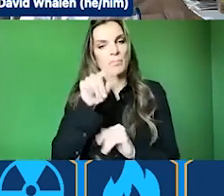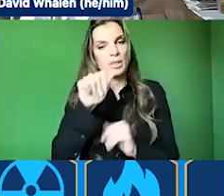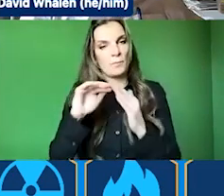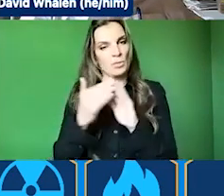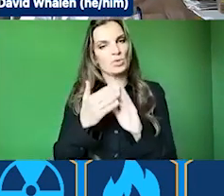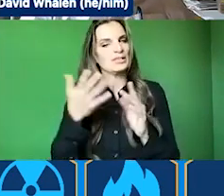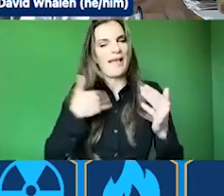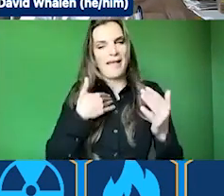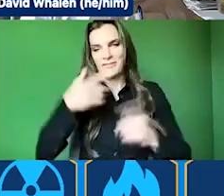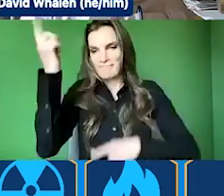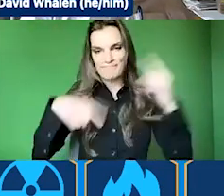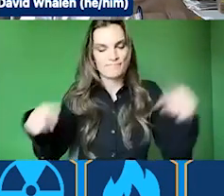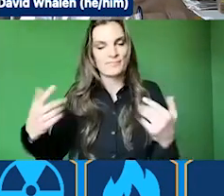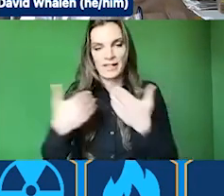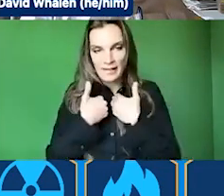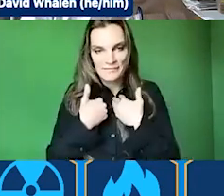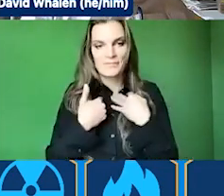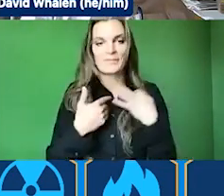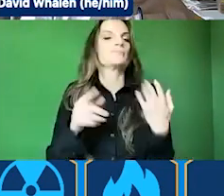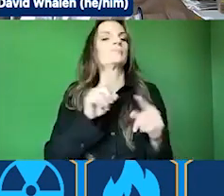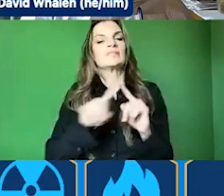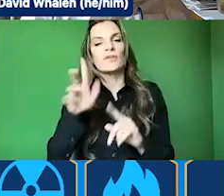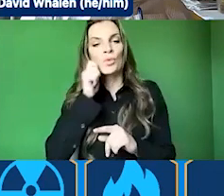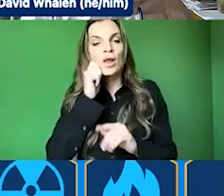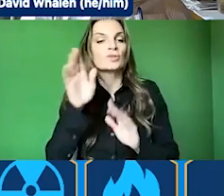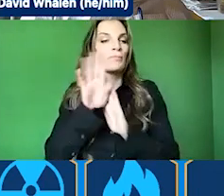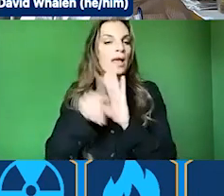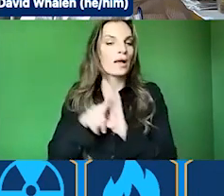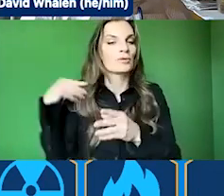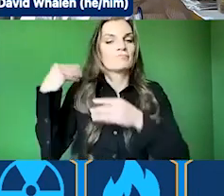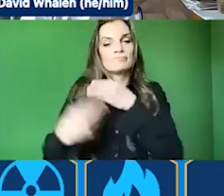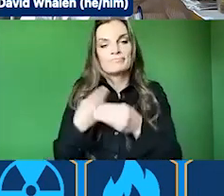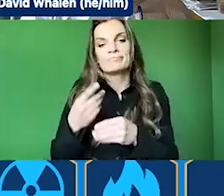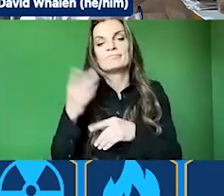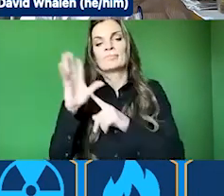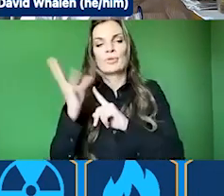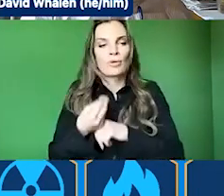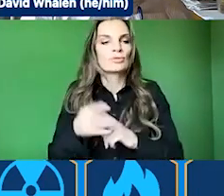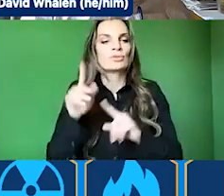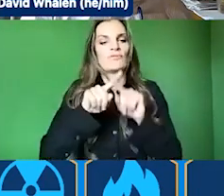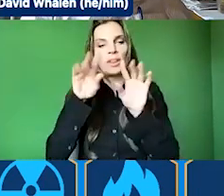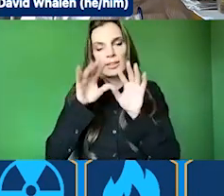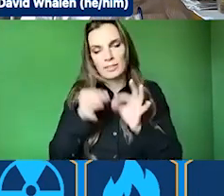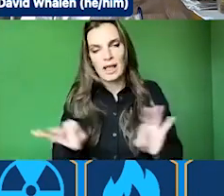communities look different. There is different racial and ethnic backgrounds and cultural practices, languages and gender